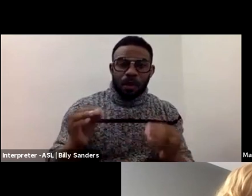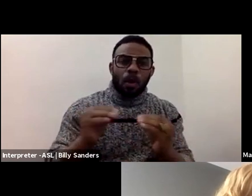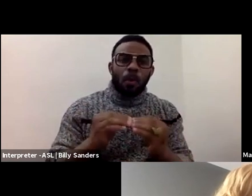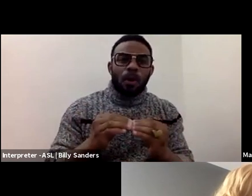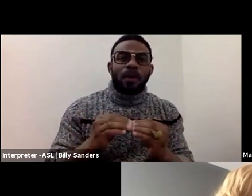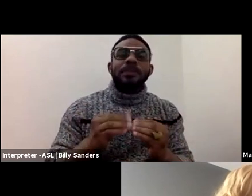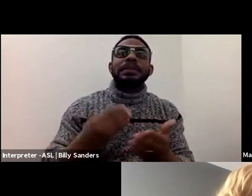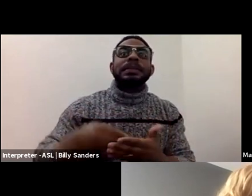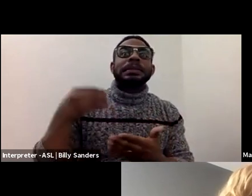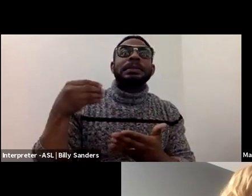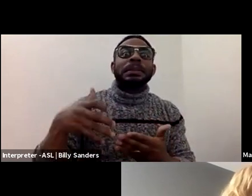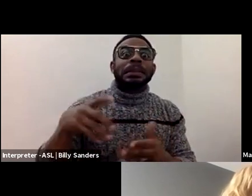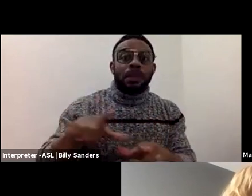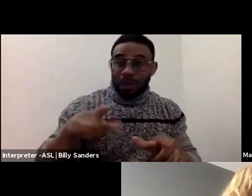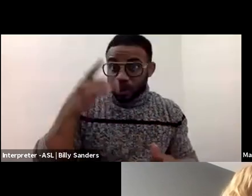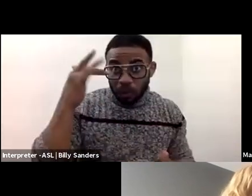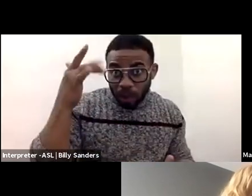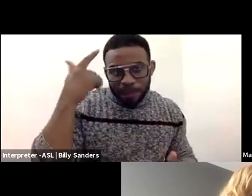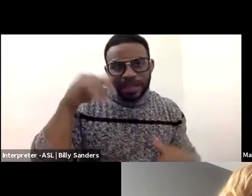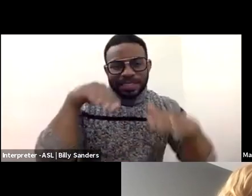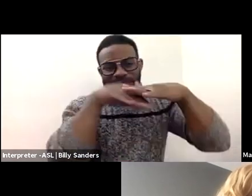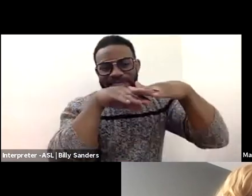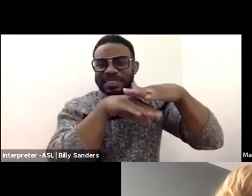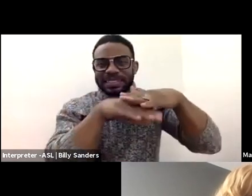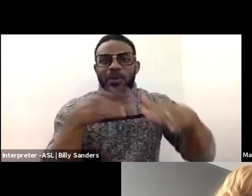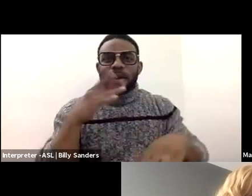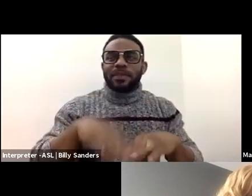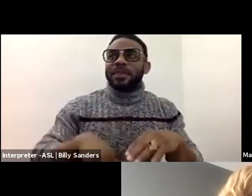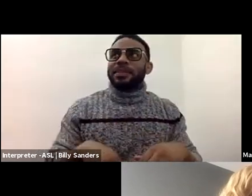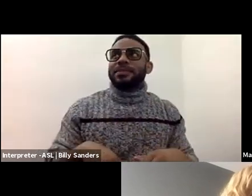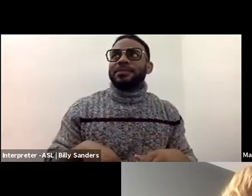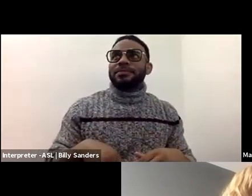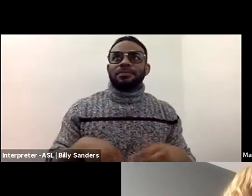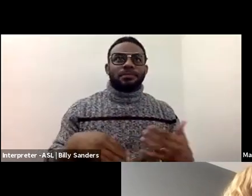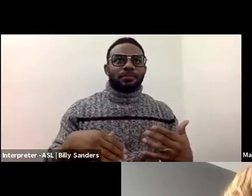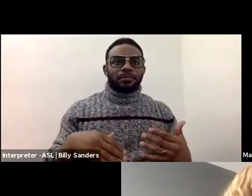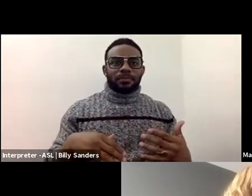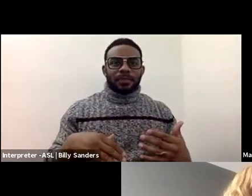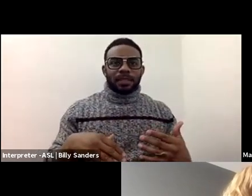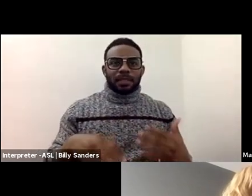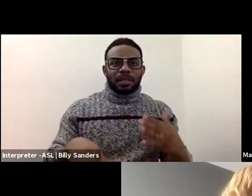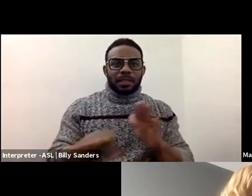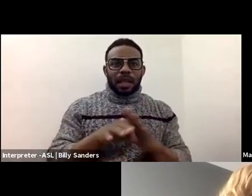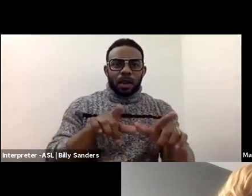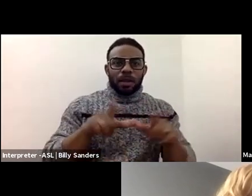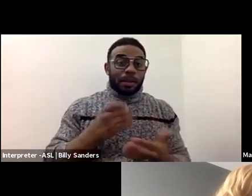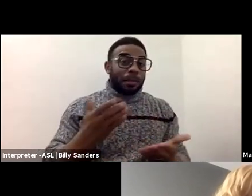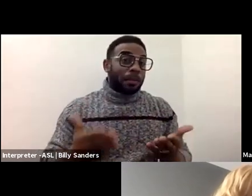location because of accessibility rather than choosing a location that perhaps would be